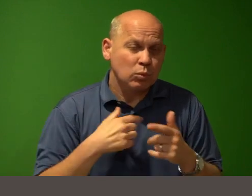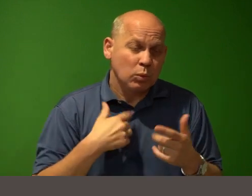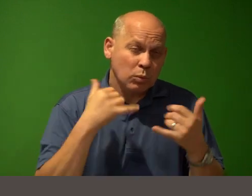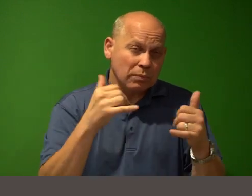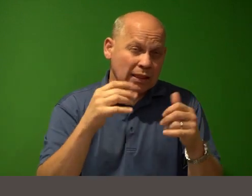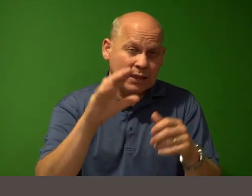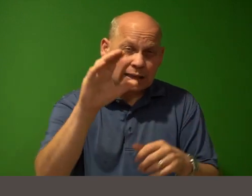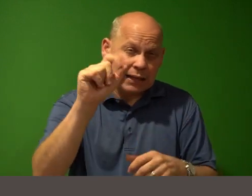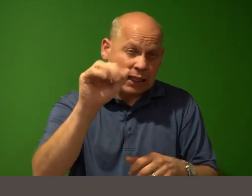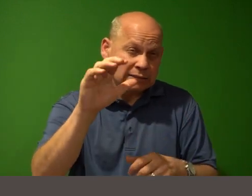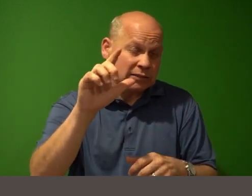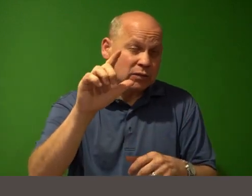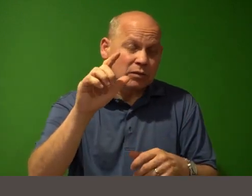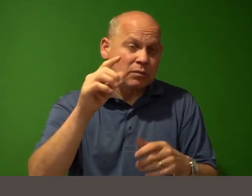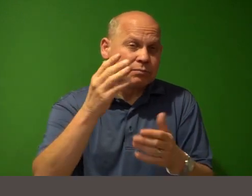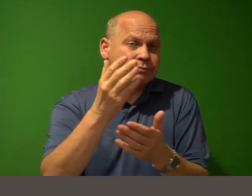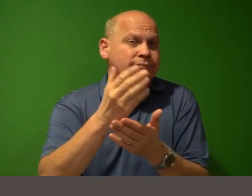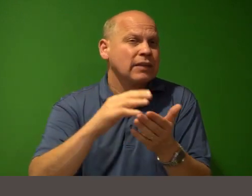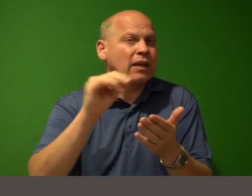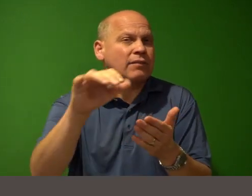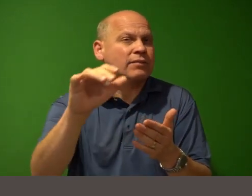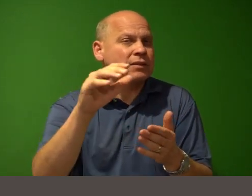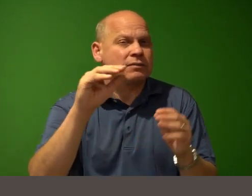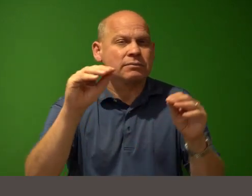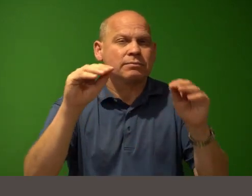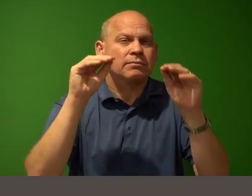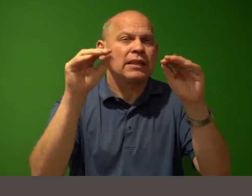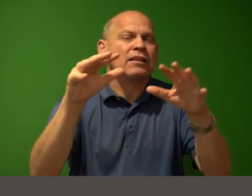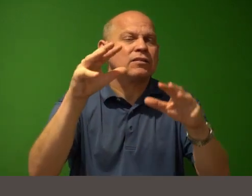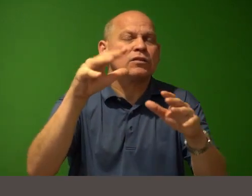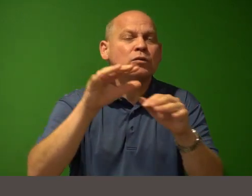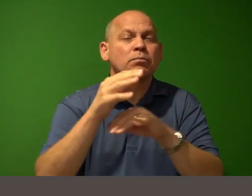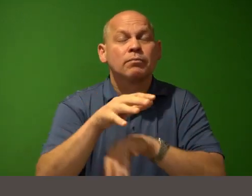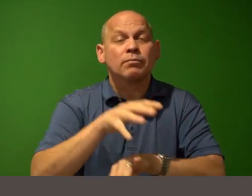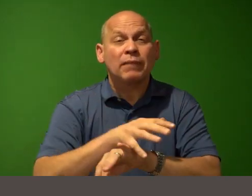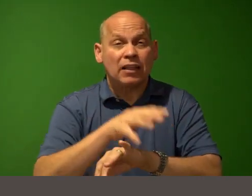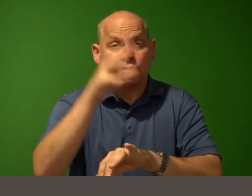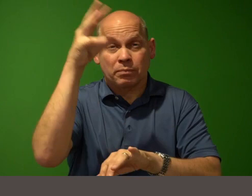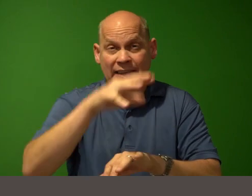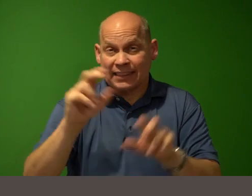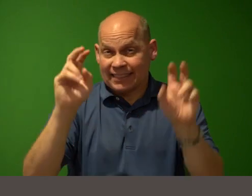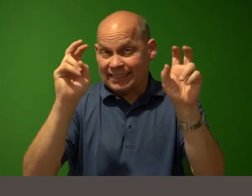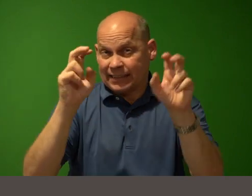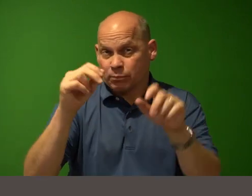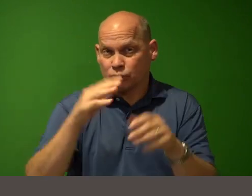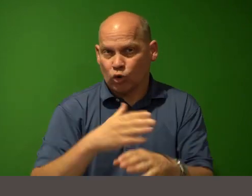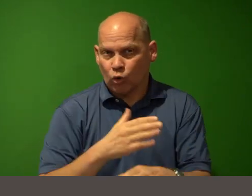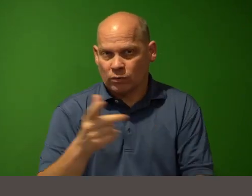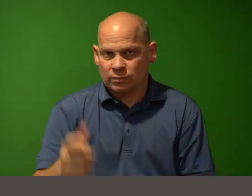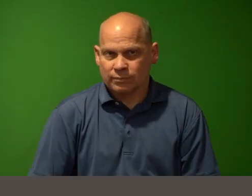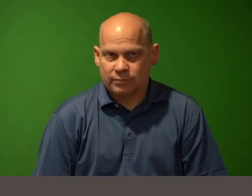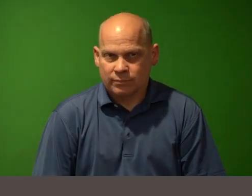rendition of the spectacular Spider-Man theme song.